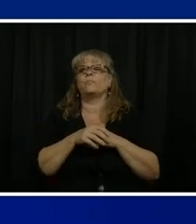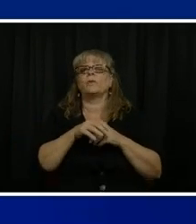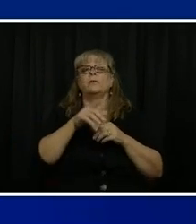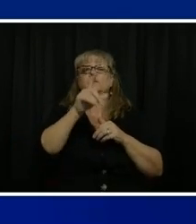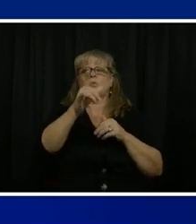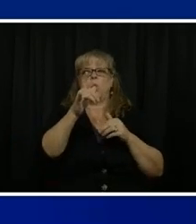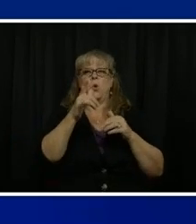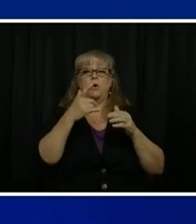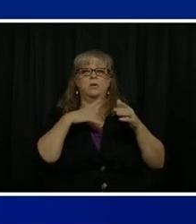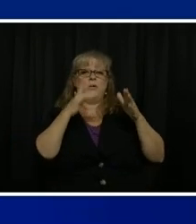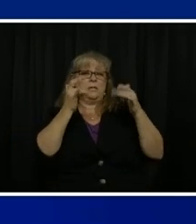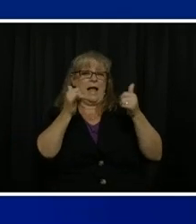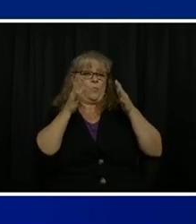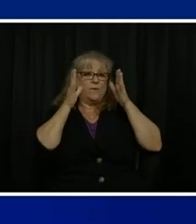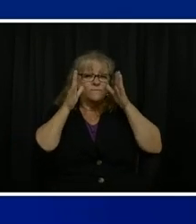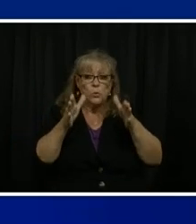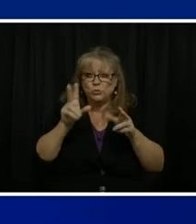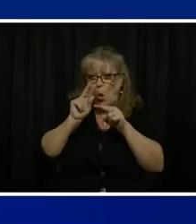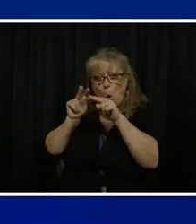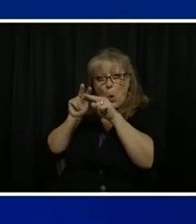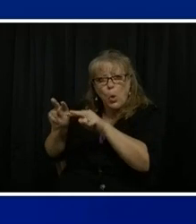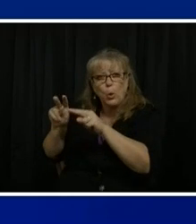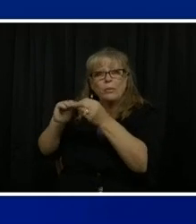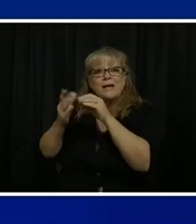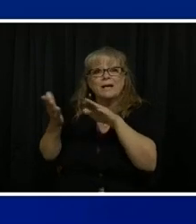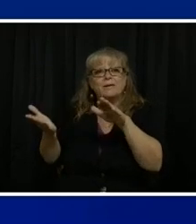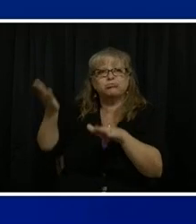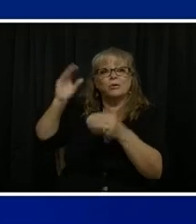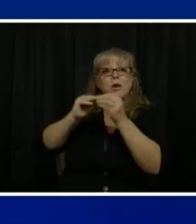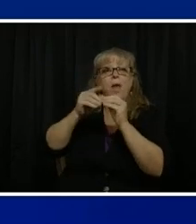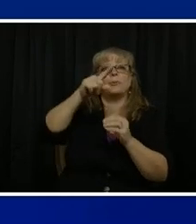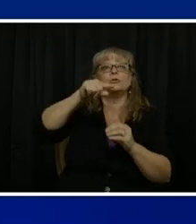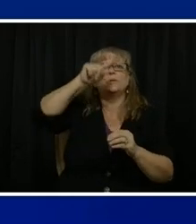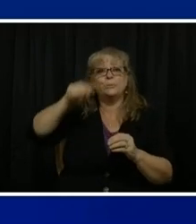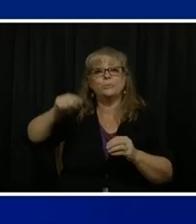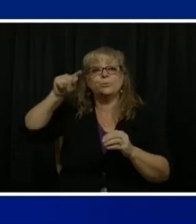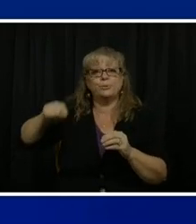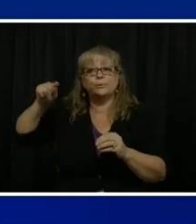THE EPIDEMIC. NEXT SLIDE.